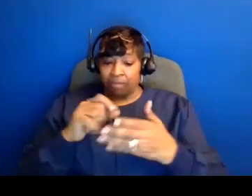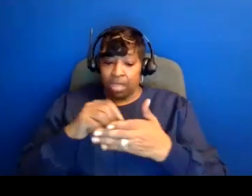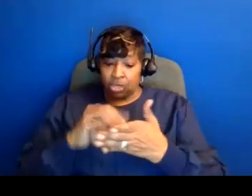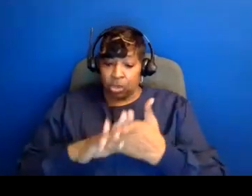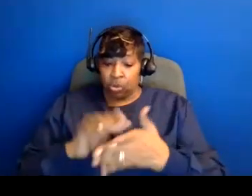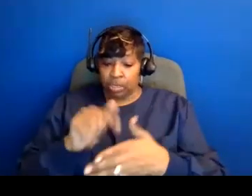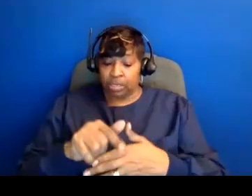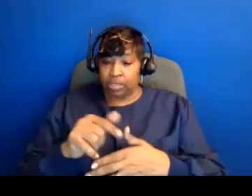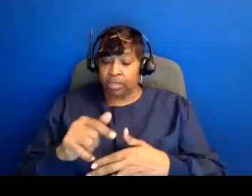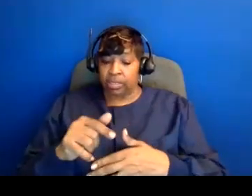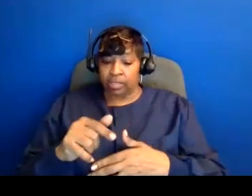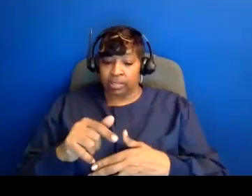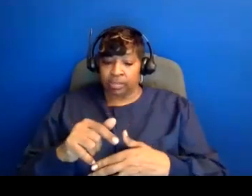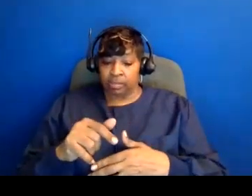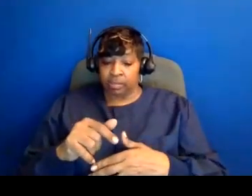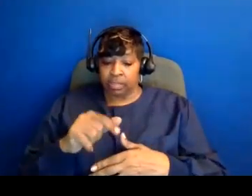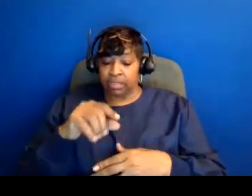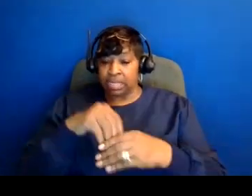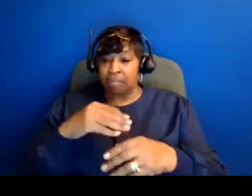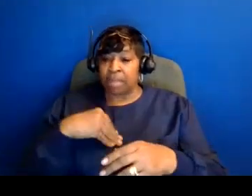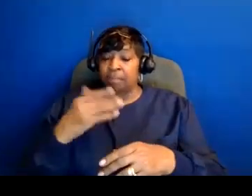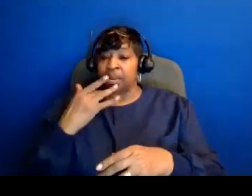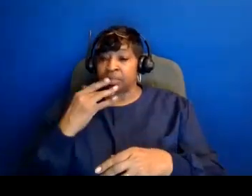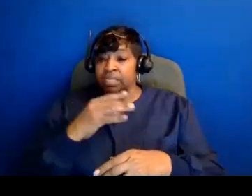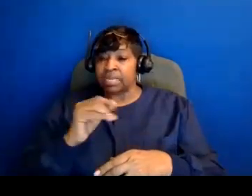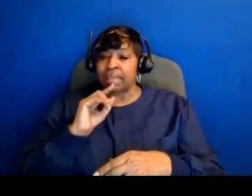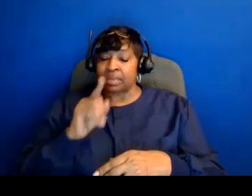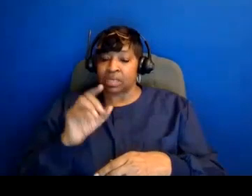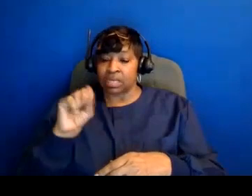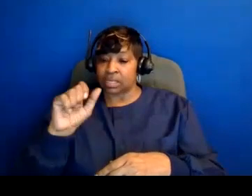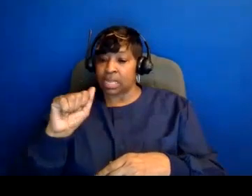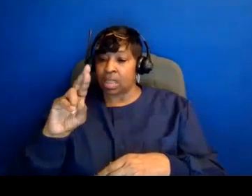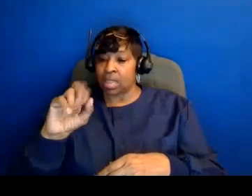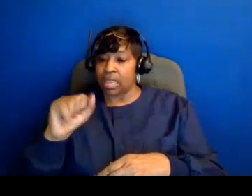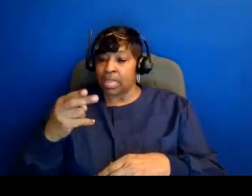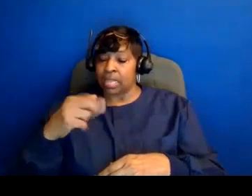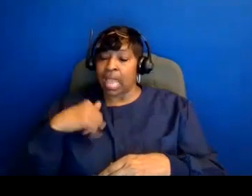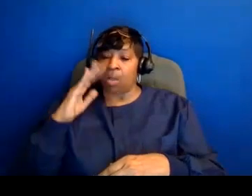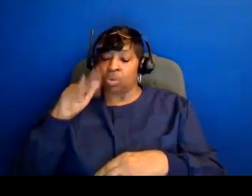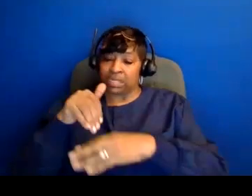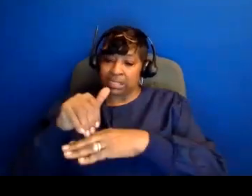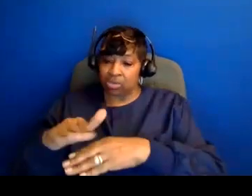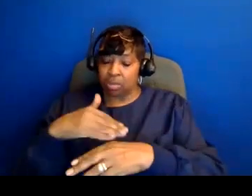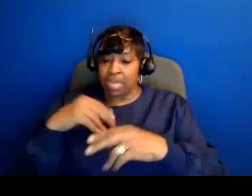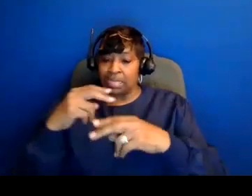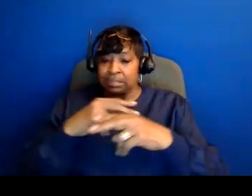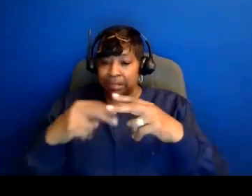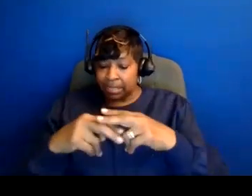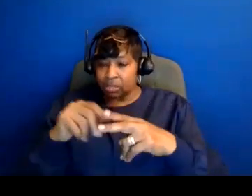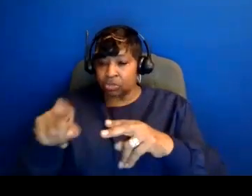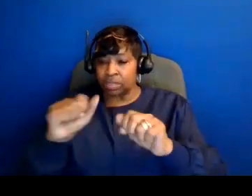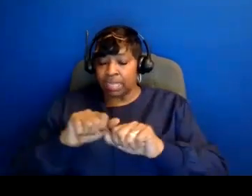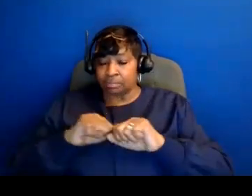lauravanpuymbrouck: One common one is the multi-dimensional attitude scale towards persons with disabilities. I mean, there's there's a lot of scales out there.